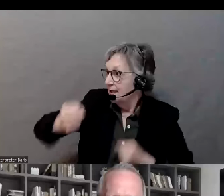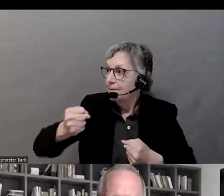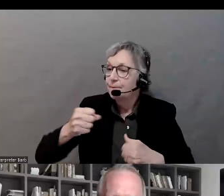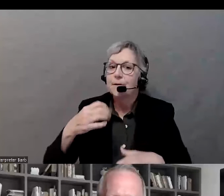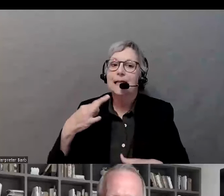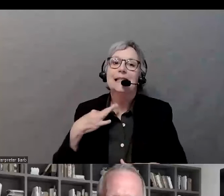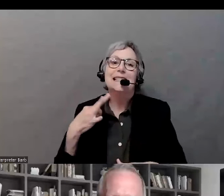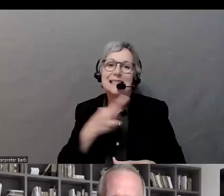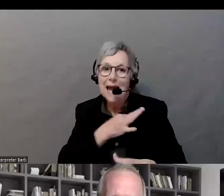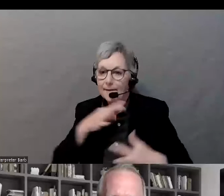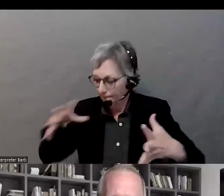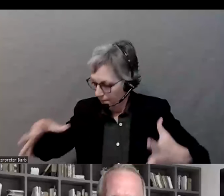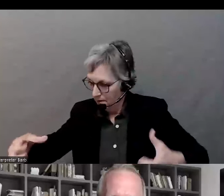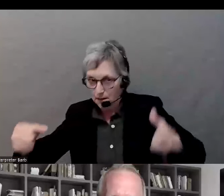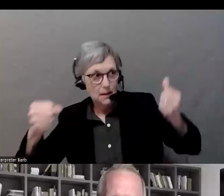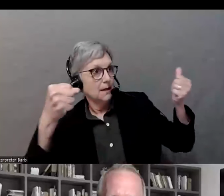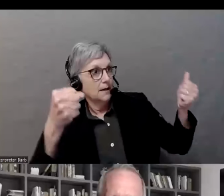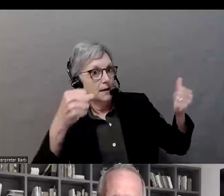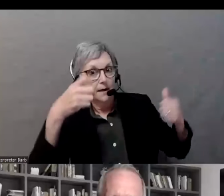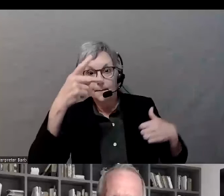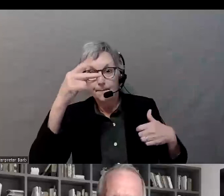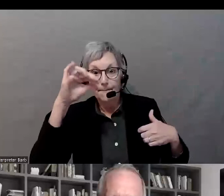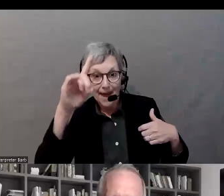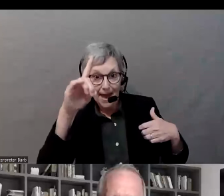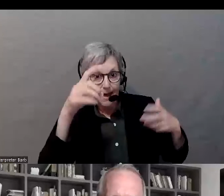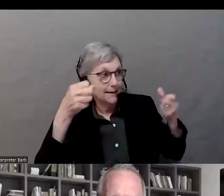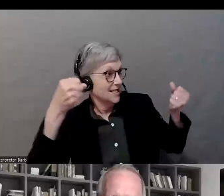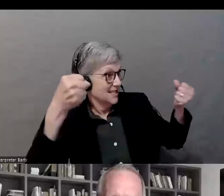EXACTLY WHAT THEY SAID. THEY STARTED KICKING AND PUNCHING AND